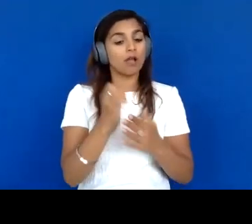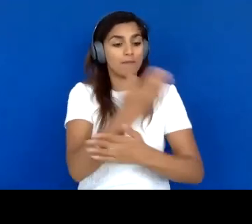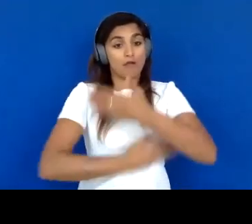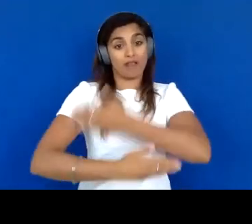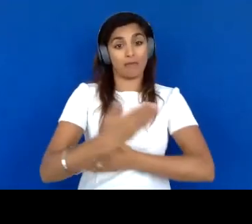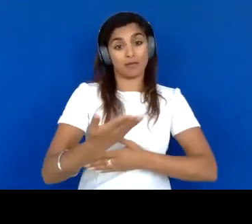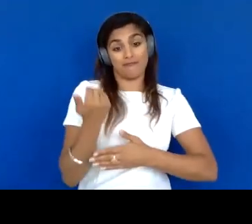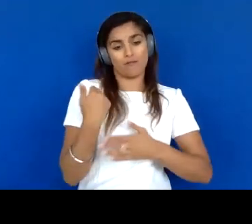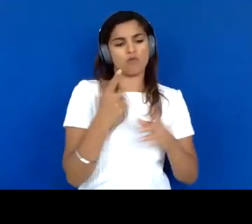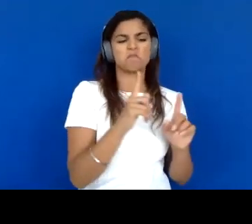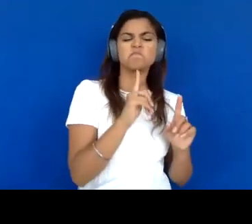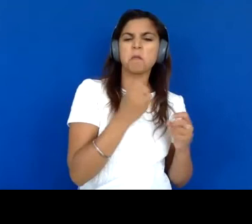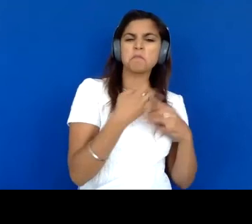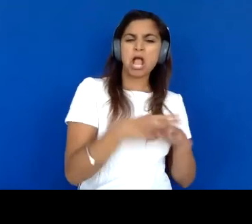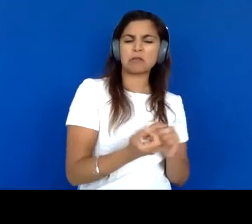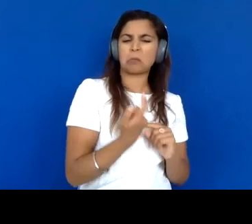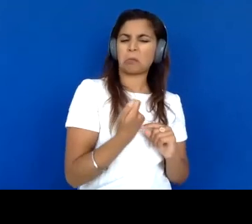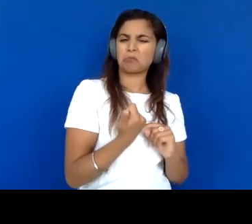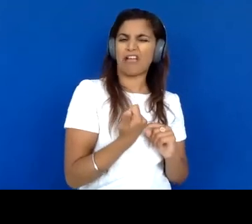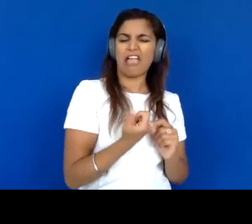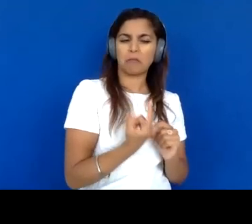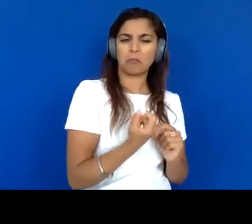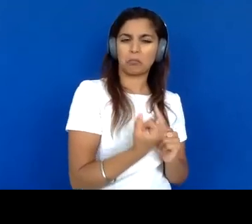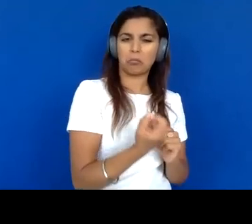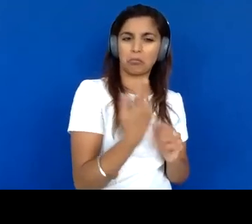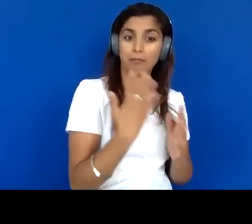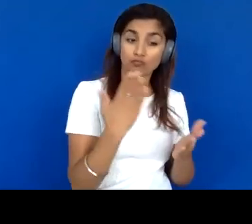dramatically elevating the profile disabled athletes amongst the British